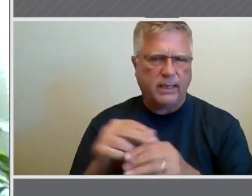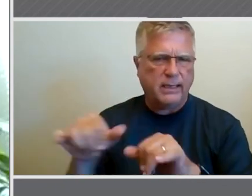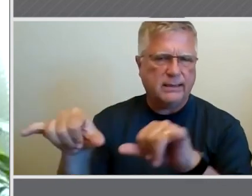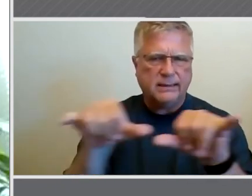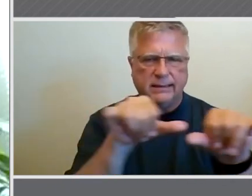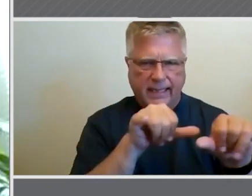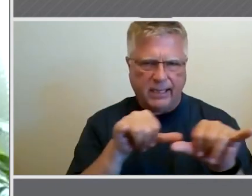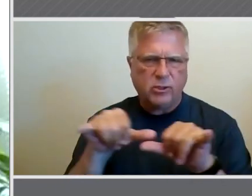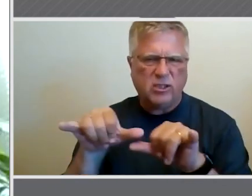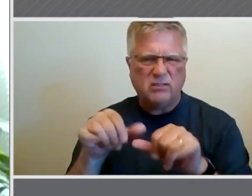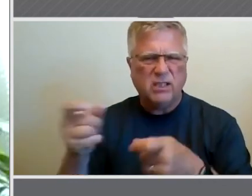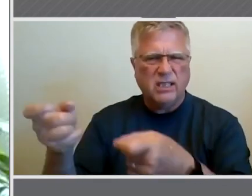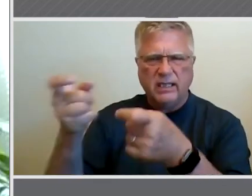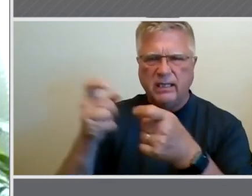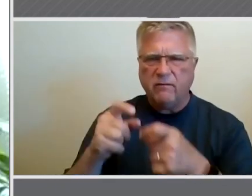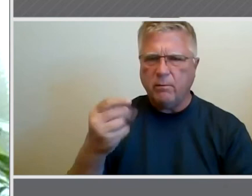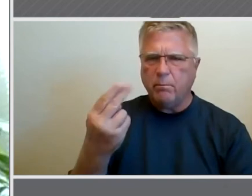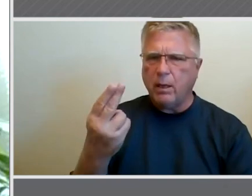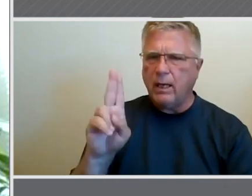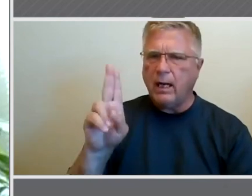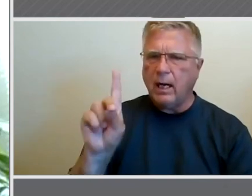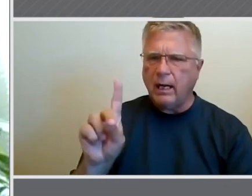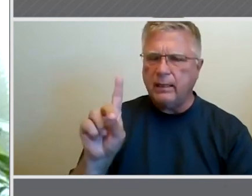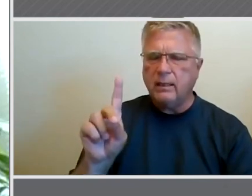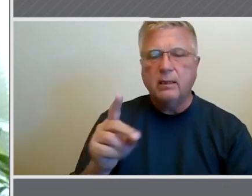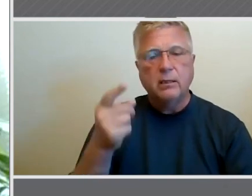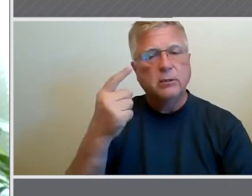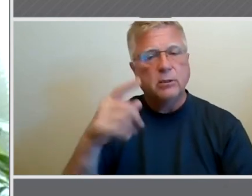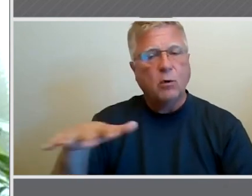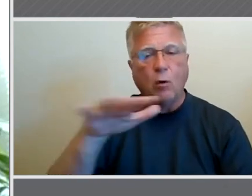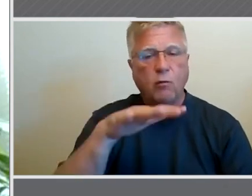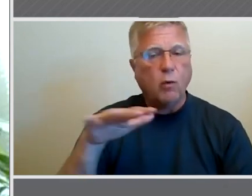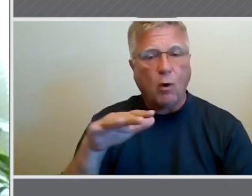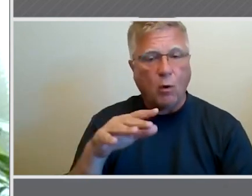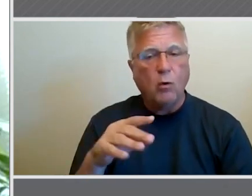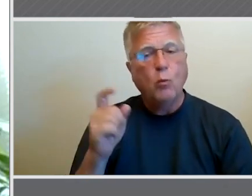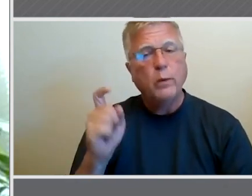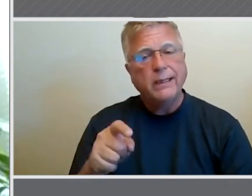So overall for the program we need to make sure that we're servicing a certain percentage